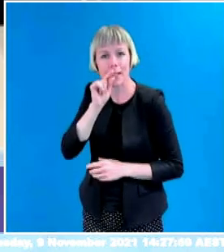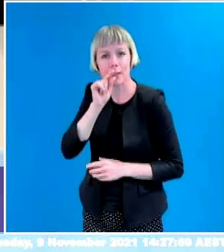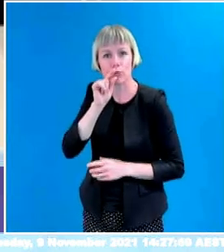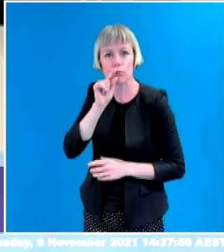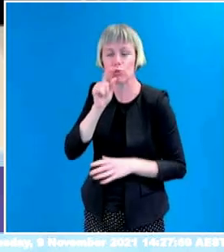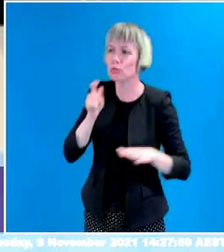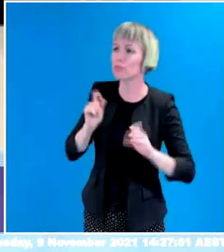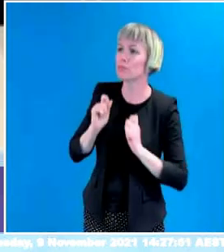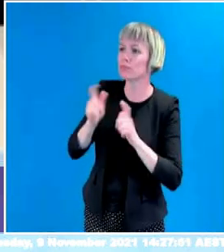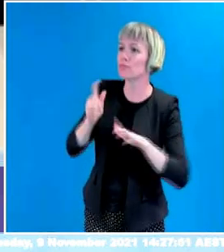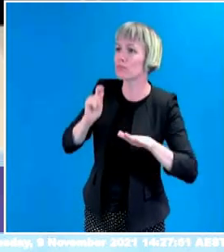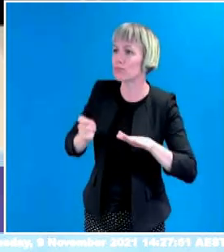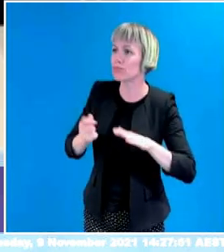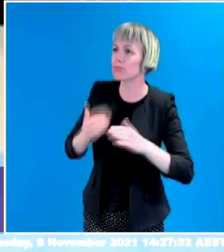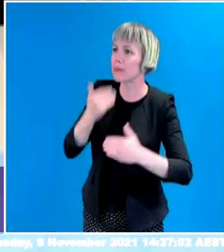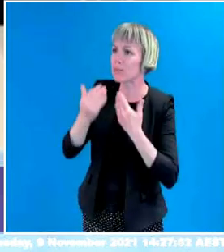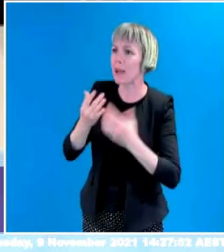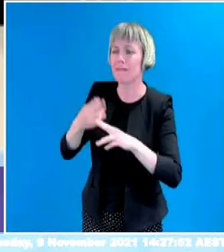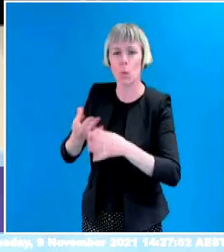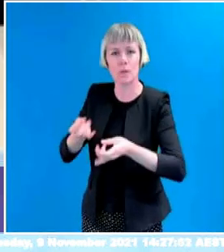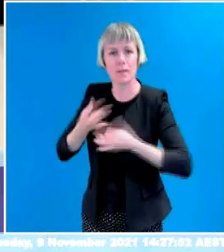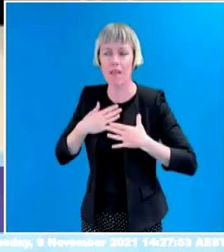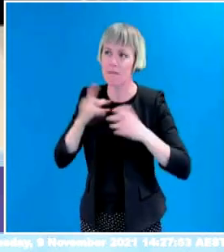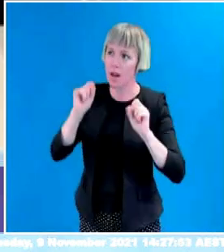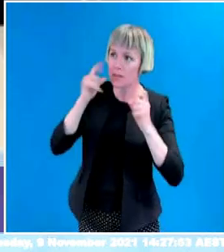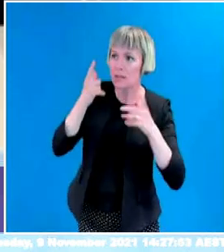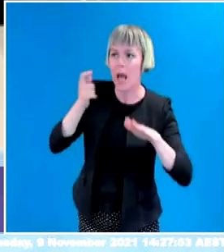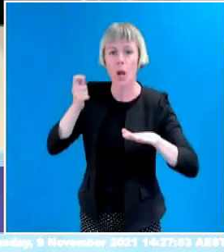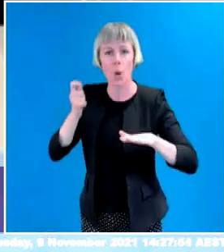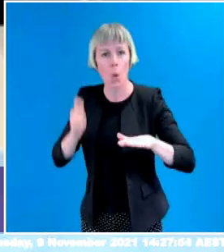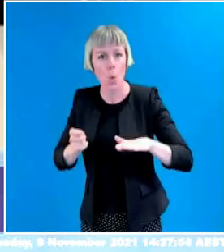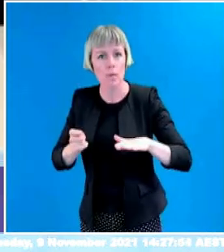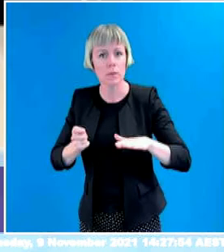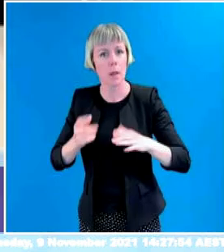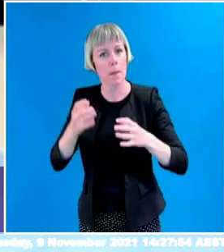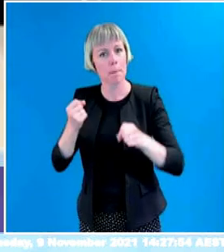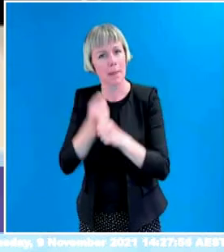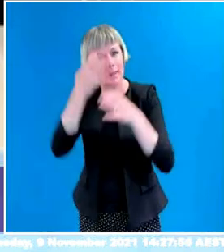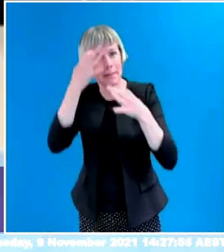first point of call, there will be circumstances in which people require